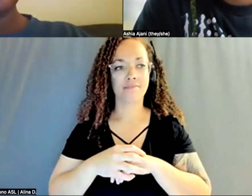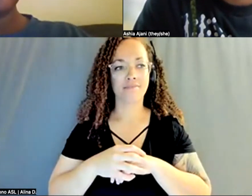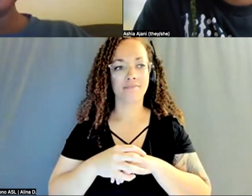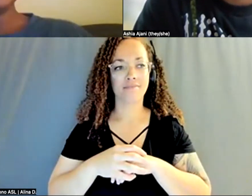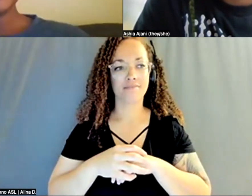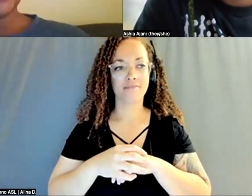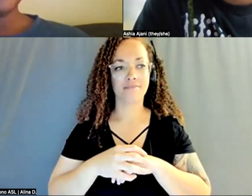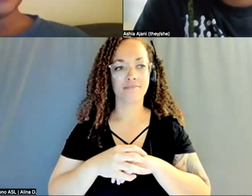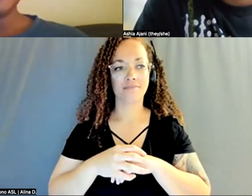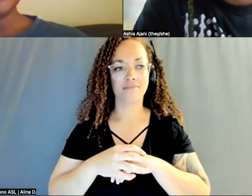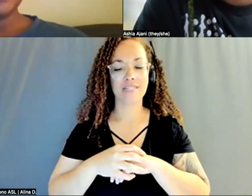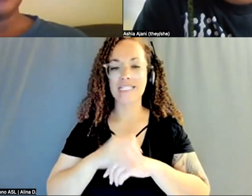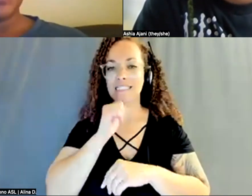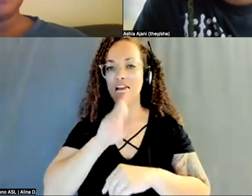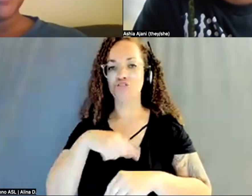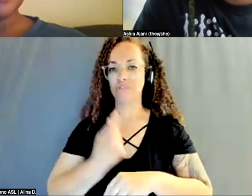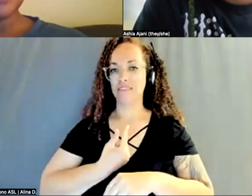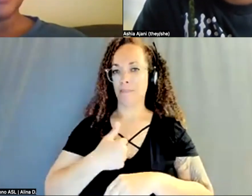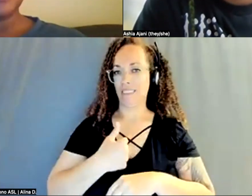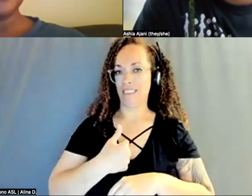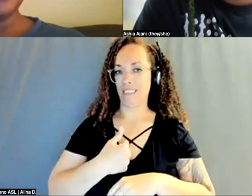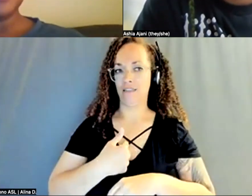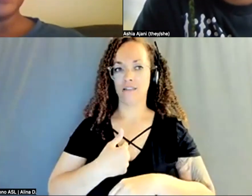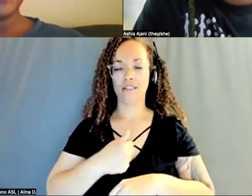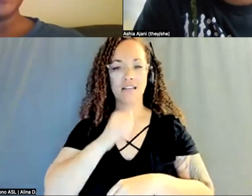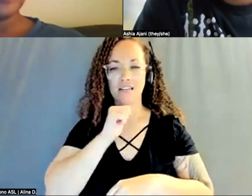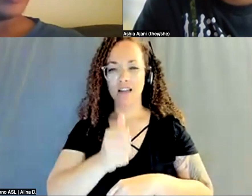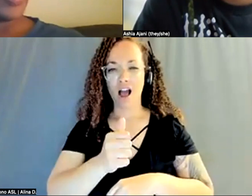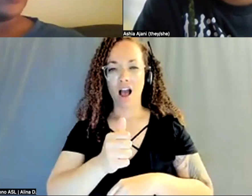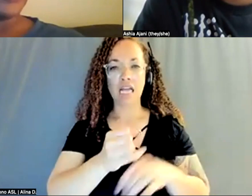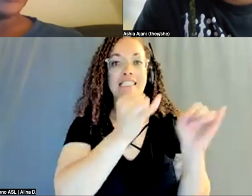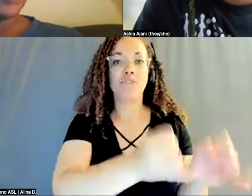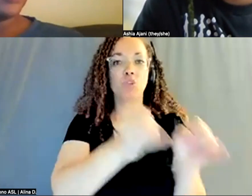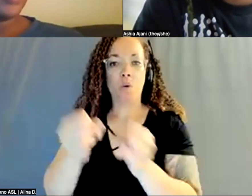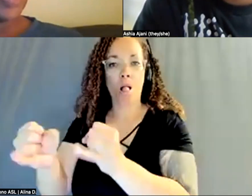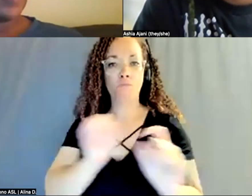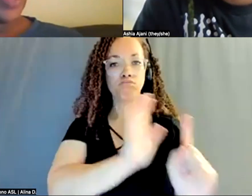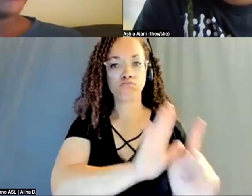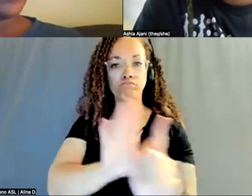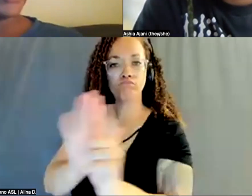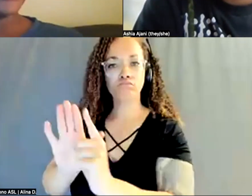it's not just me it's never just any one of us either. And so yeah, I was that that was a way